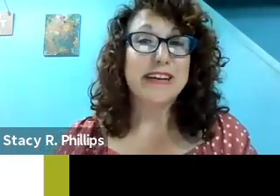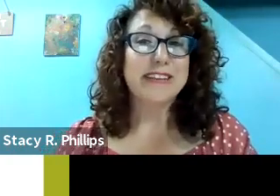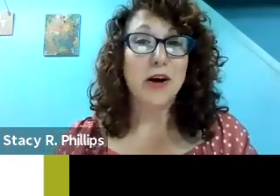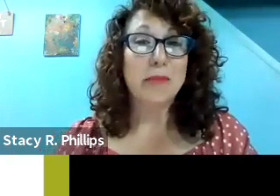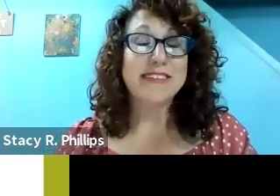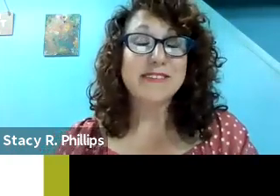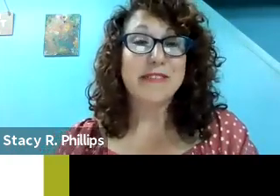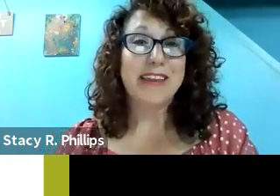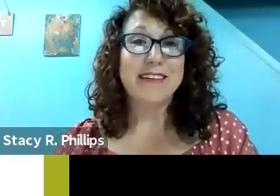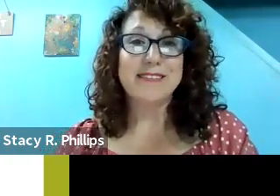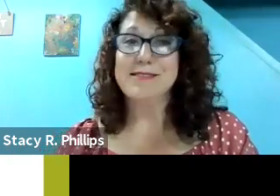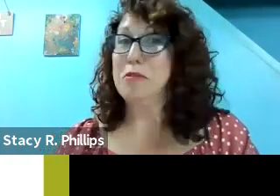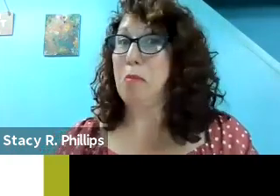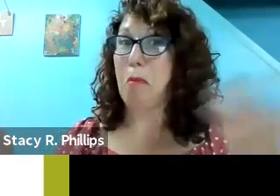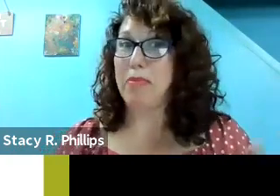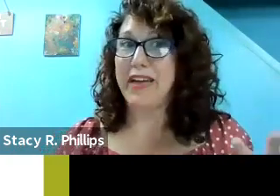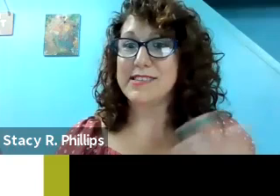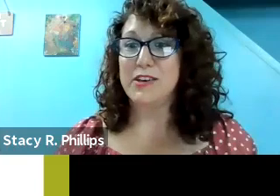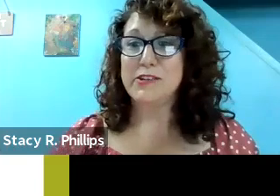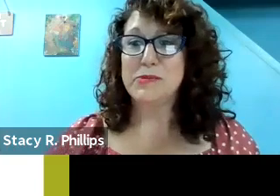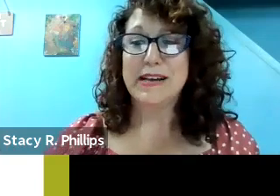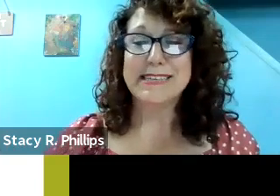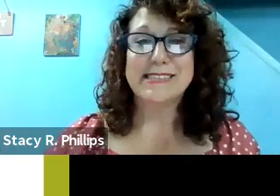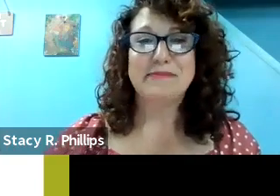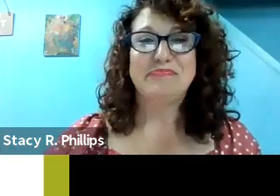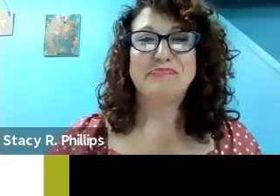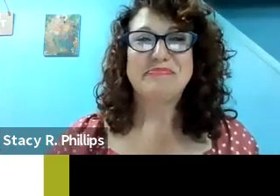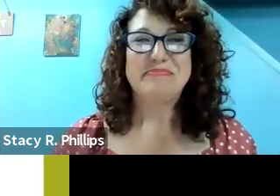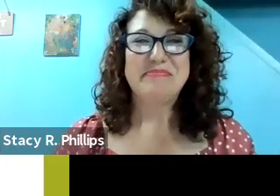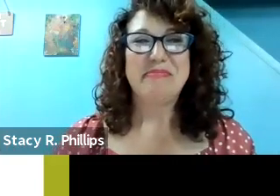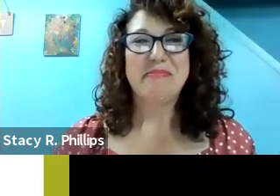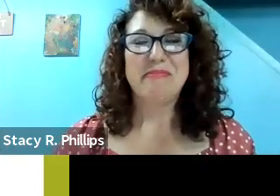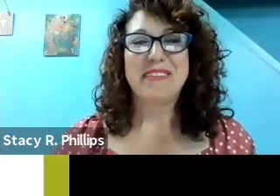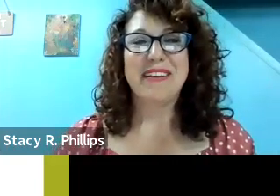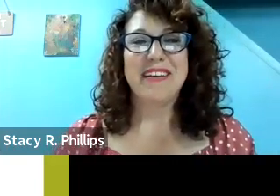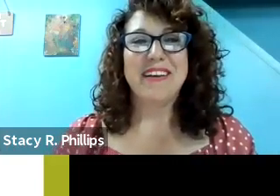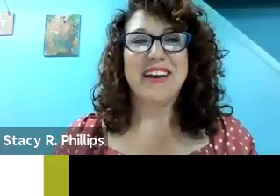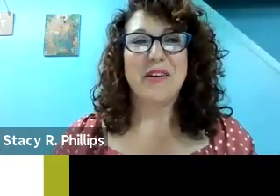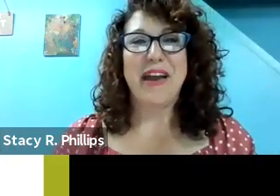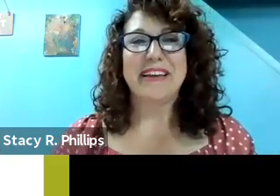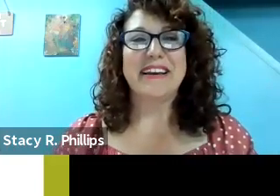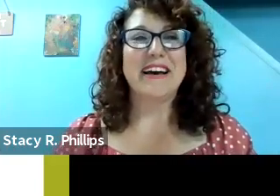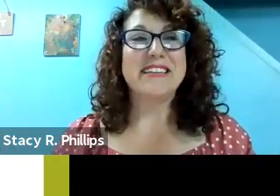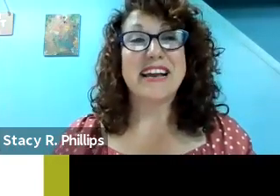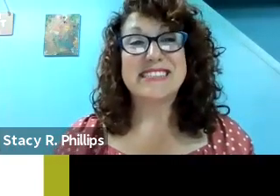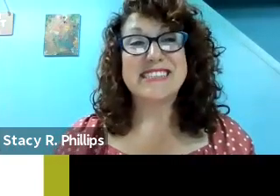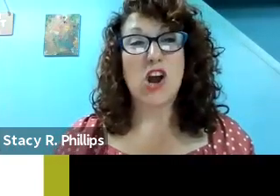free to all Pennsylvanians. That's a huge plus. Okay, next